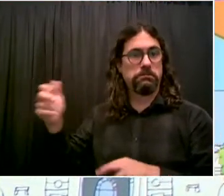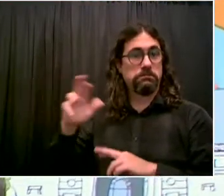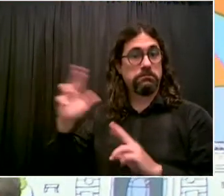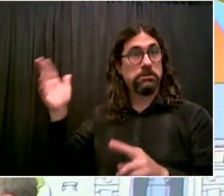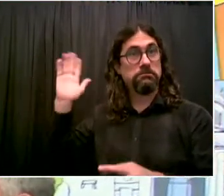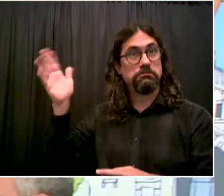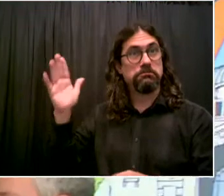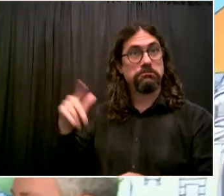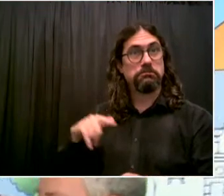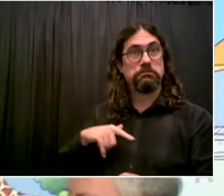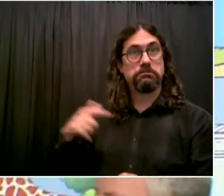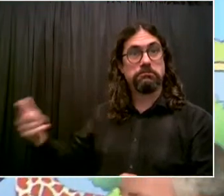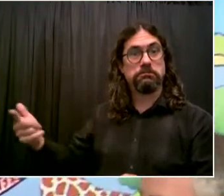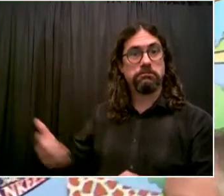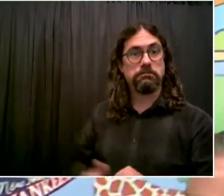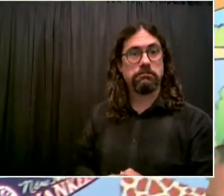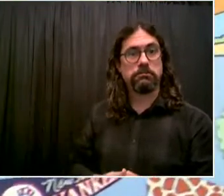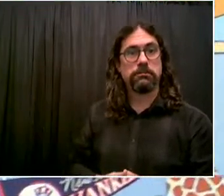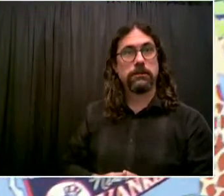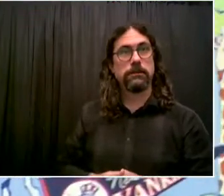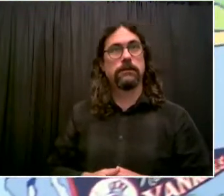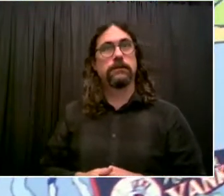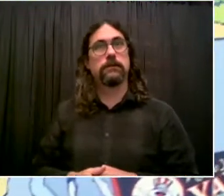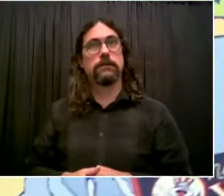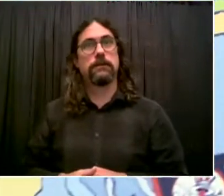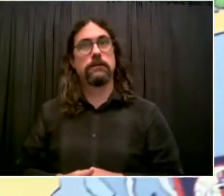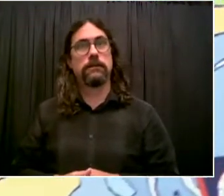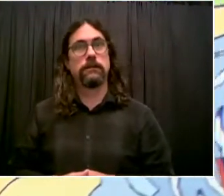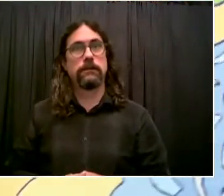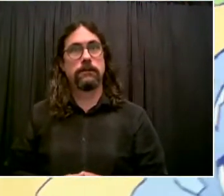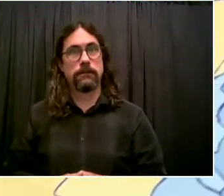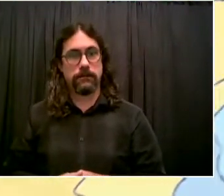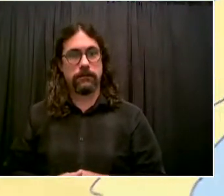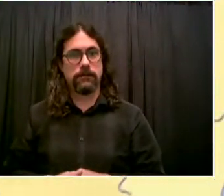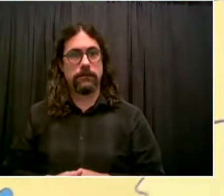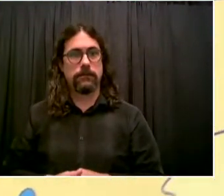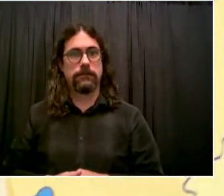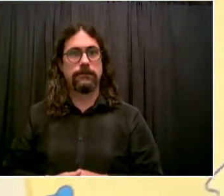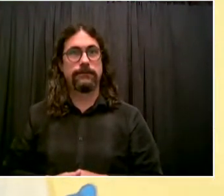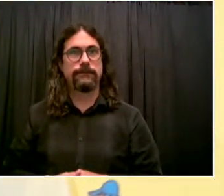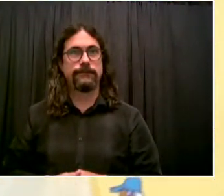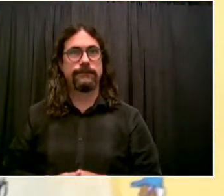THANK YOU FOR BEING HERE,